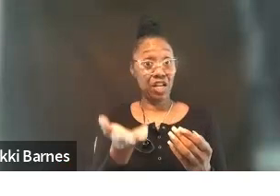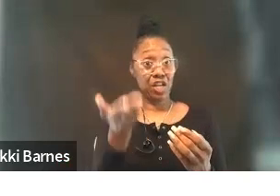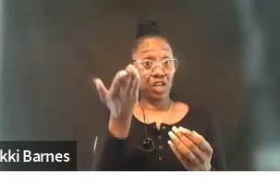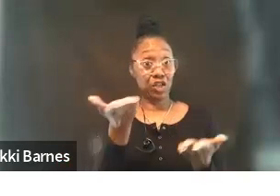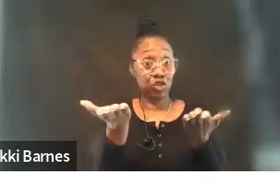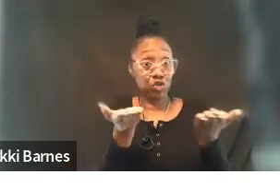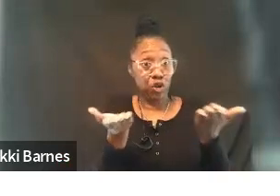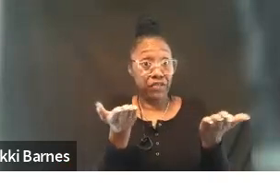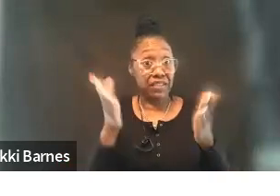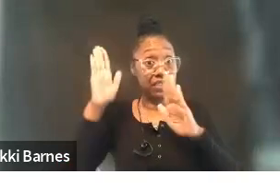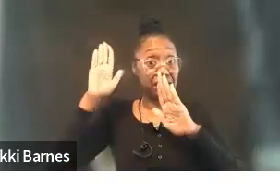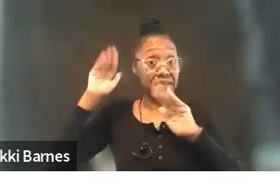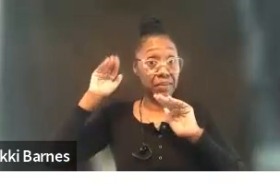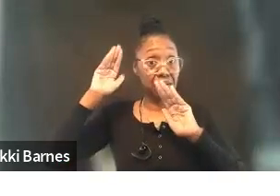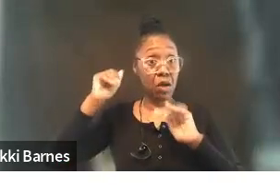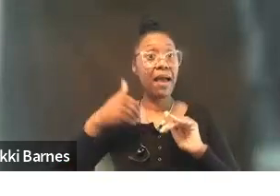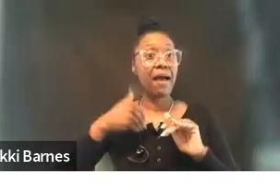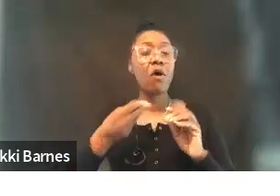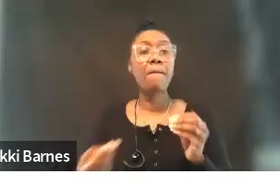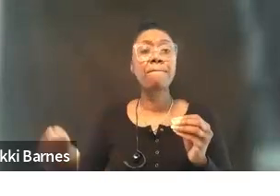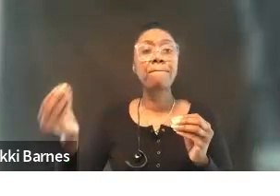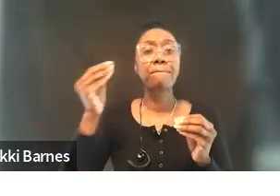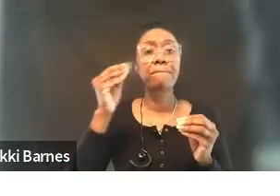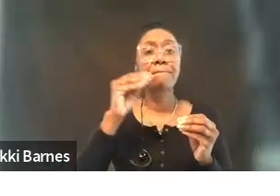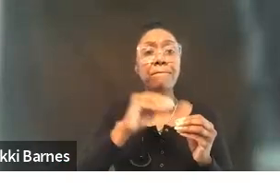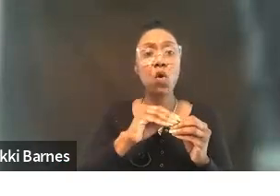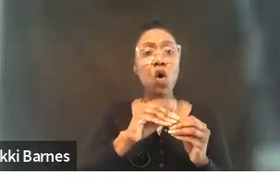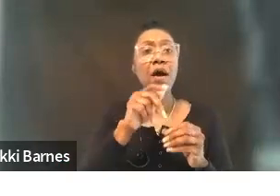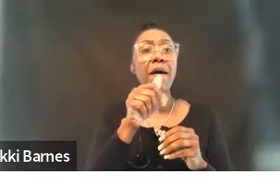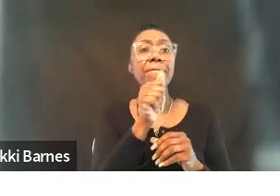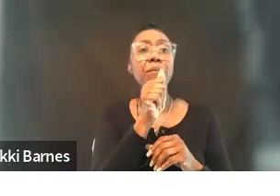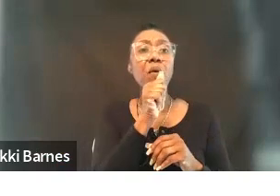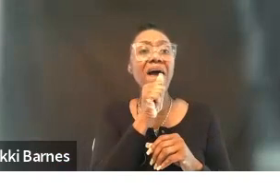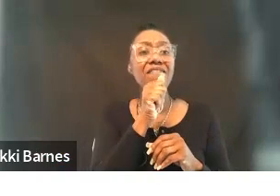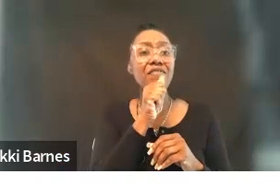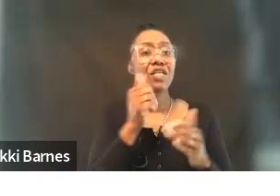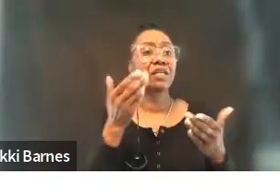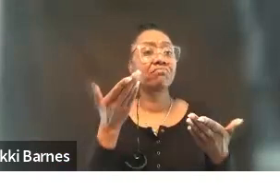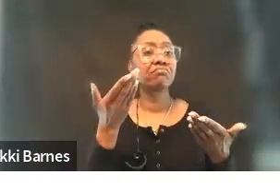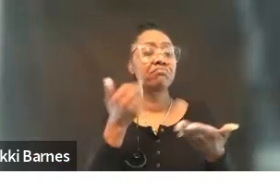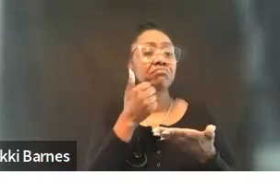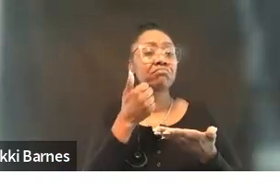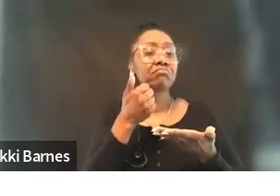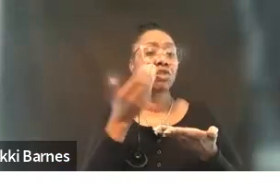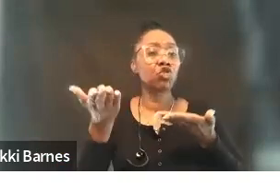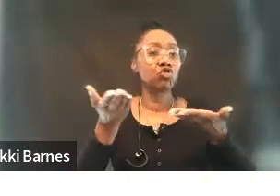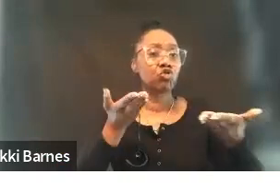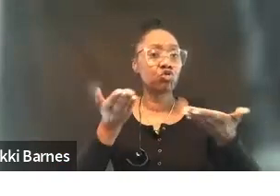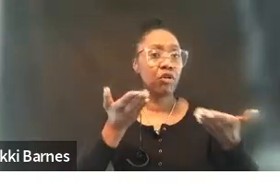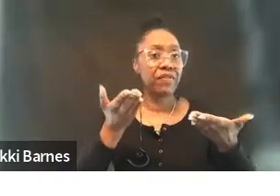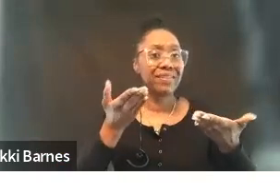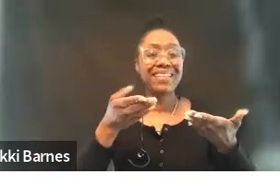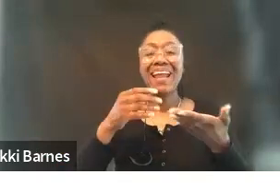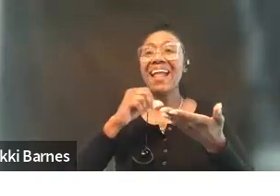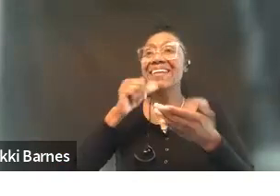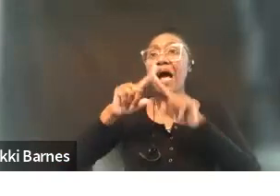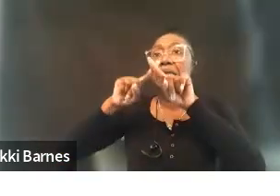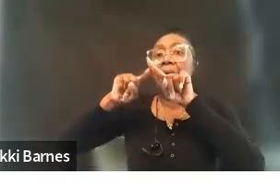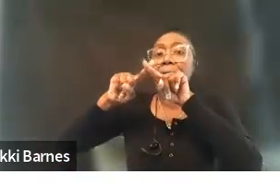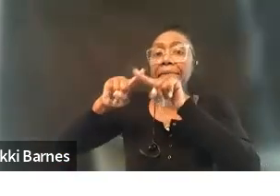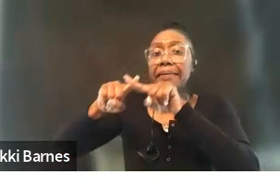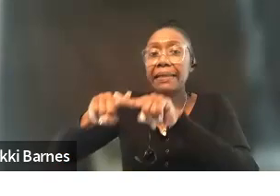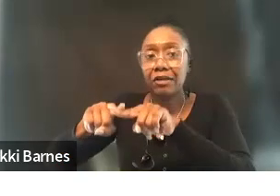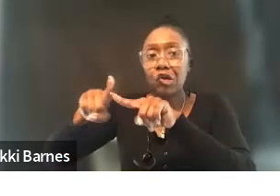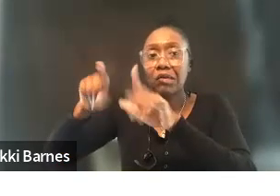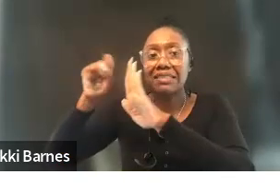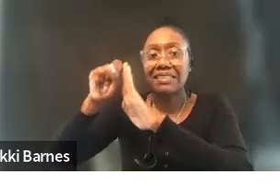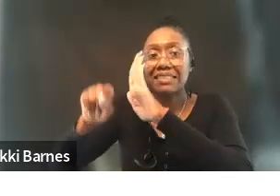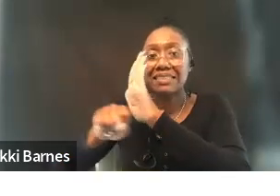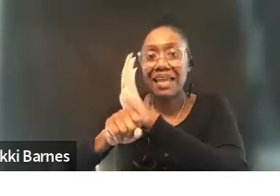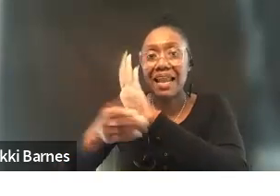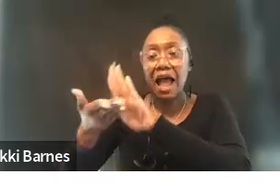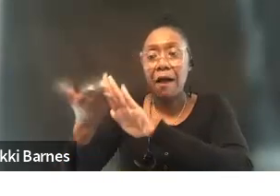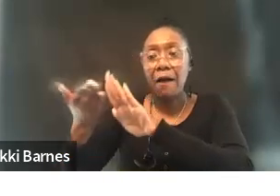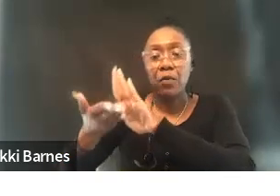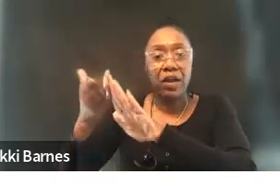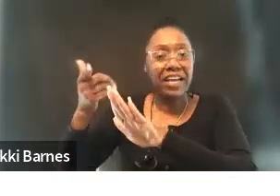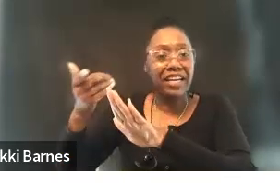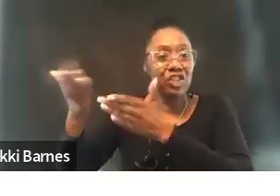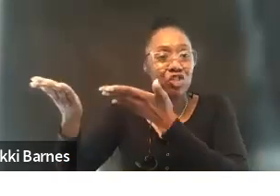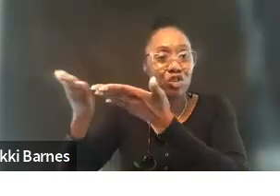More. Privately operated services and a little bit less reliance on state operated services and to have more people getting services in their home and community and fewer people getting services in some sort of an institutional setting.